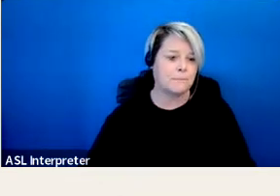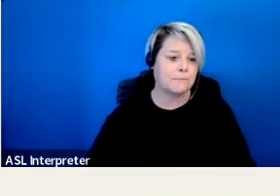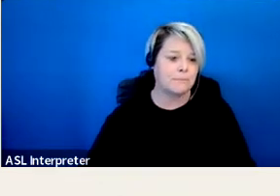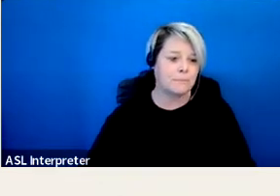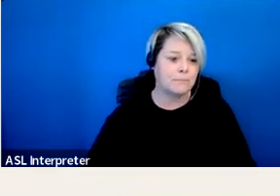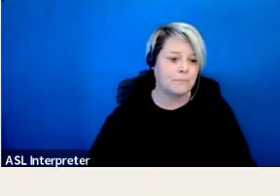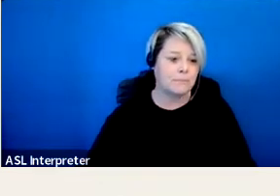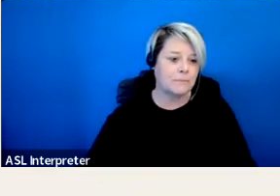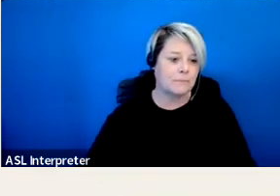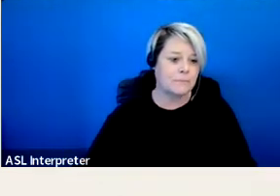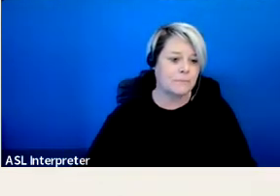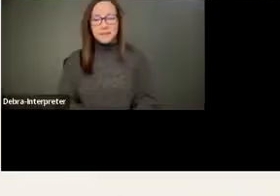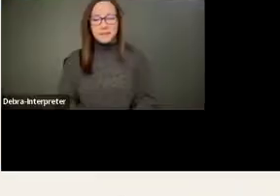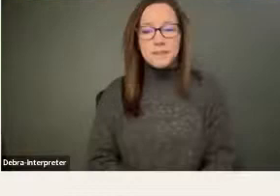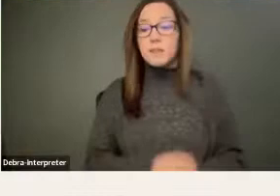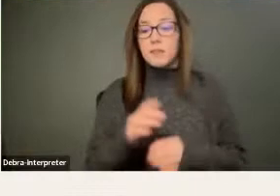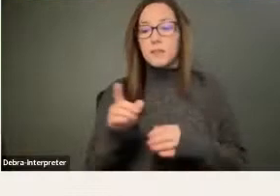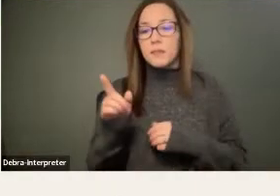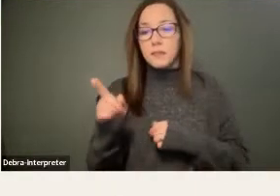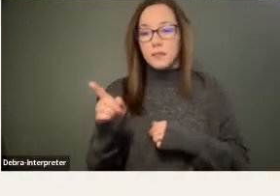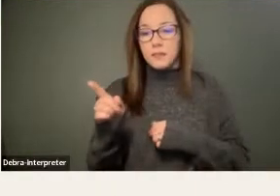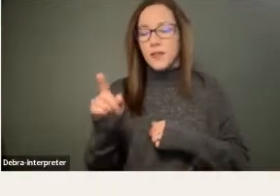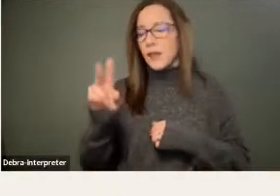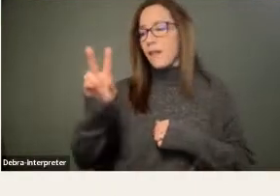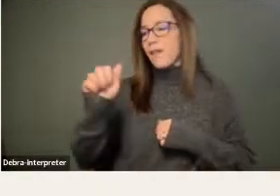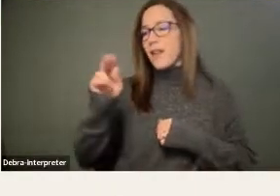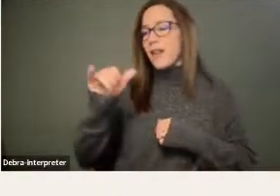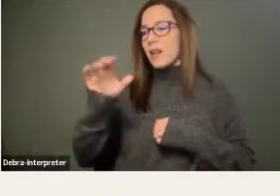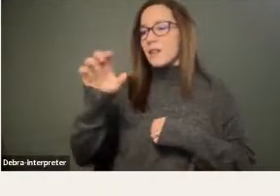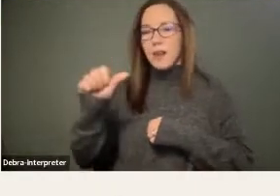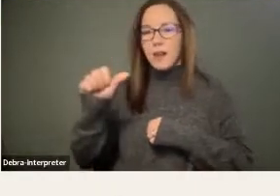few slides on the online digital resources and I will be back when she is done.